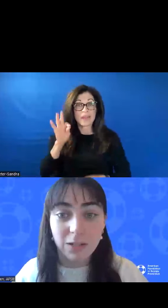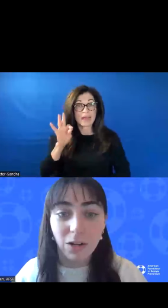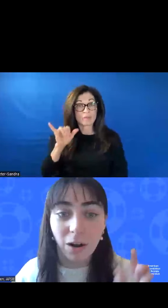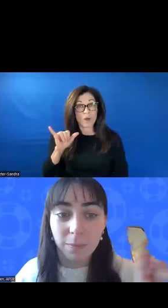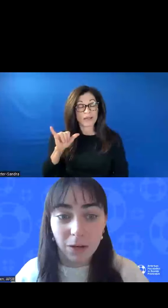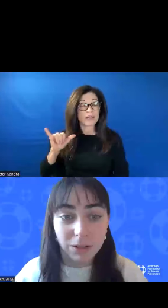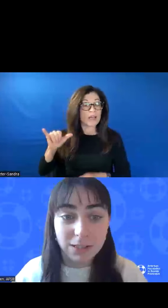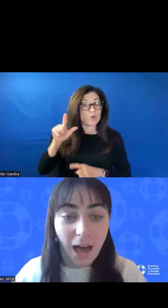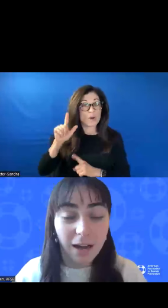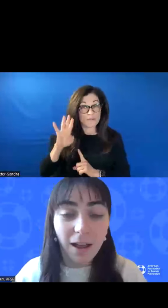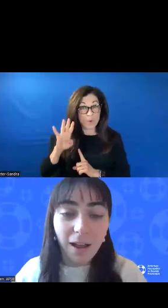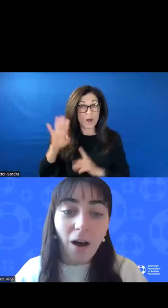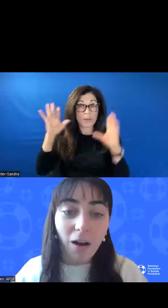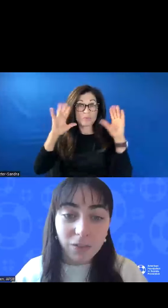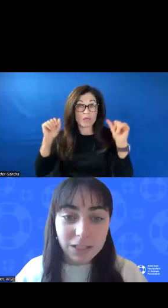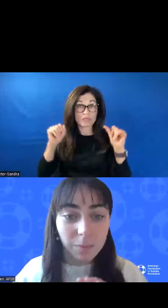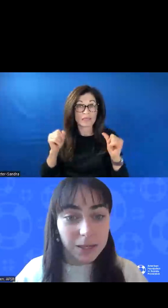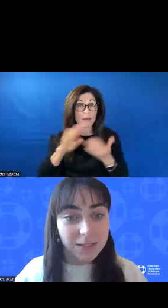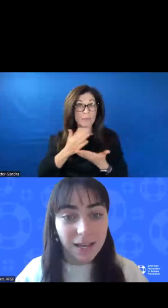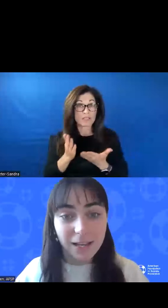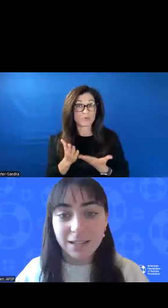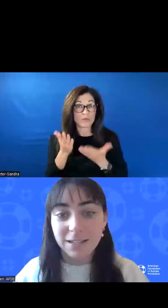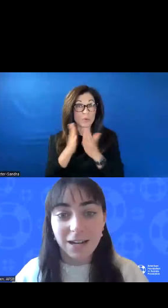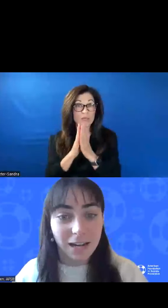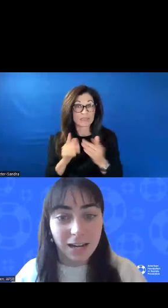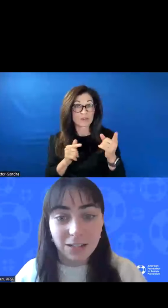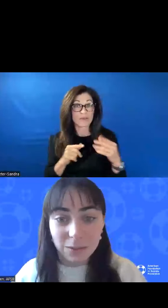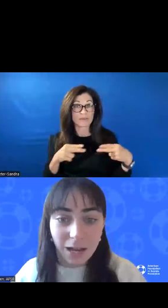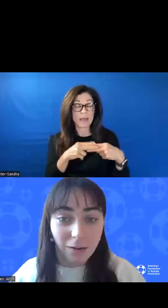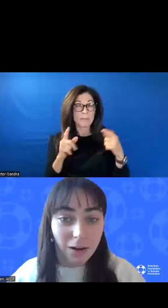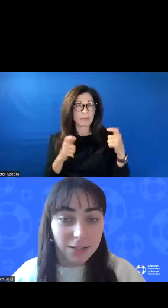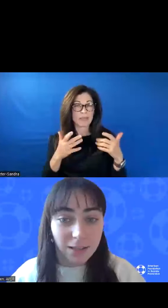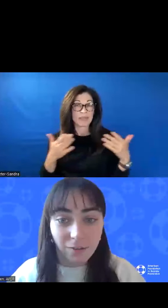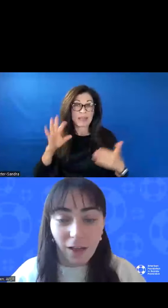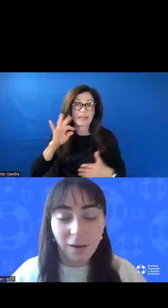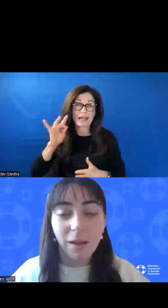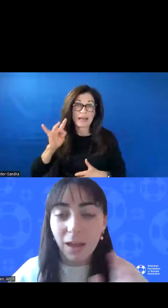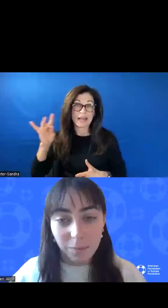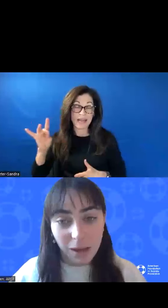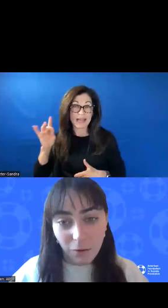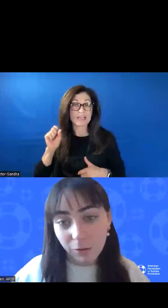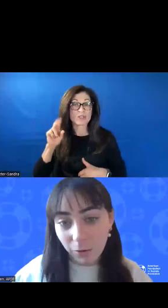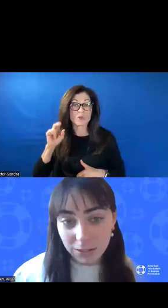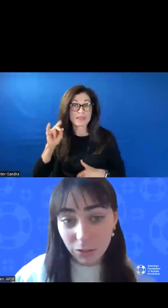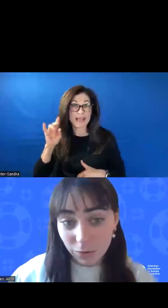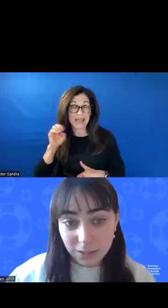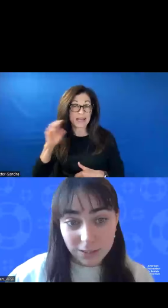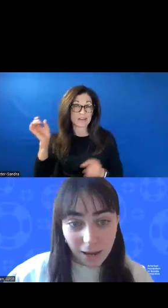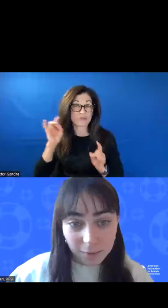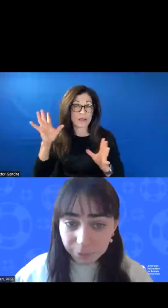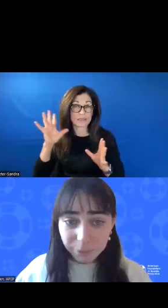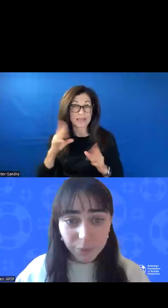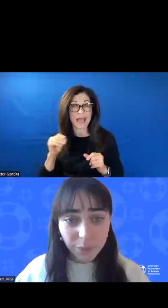REQUEST ARE ON THE SLIDE. THE BIGGEST THING IS THE 988 AND SUICIDE LIFELINE AND THE BEHAVIORAL HEALTH LINE